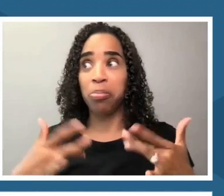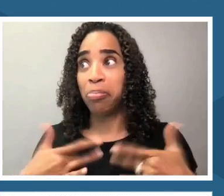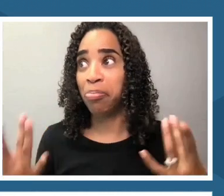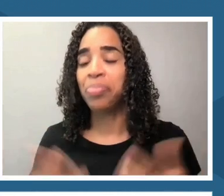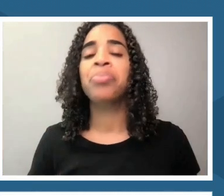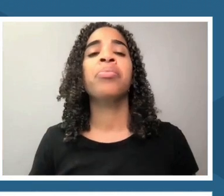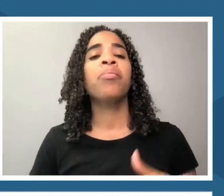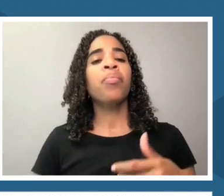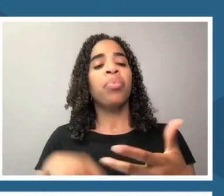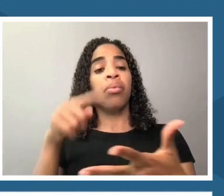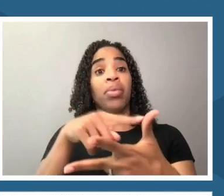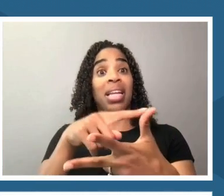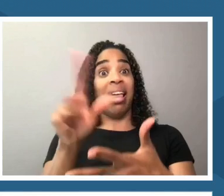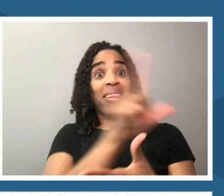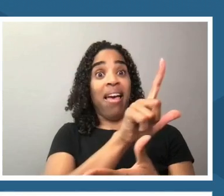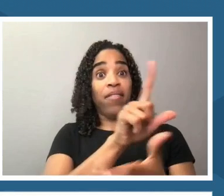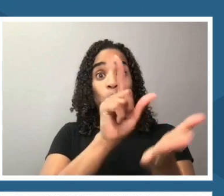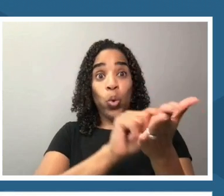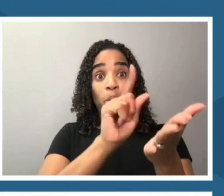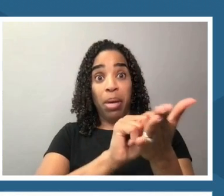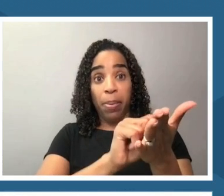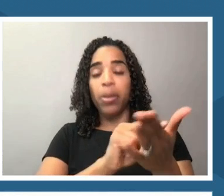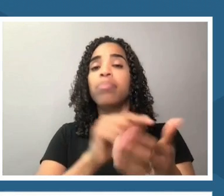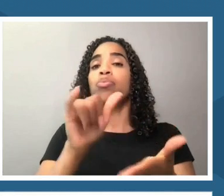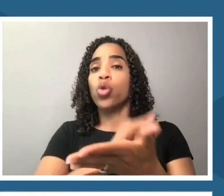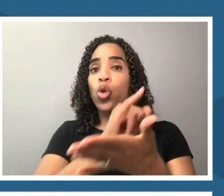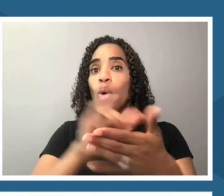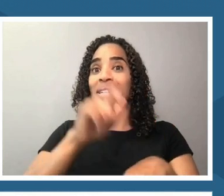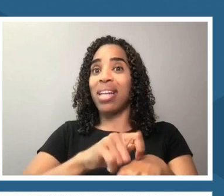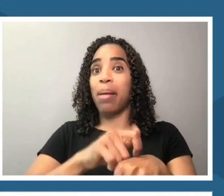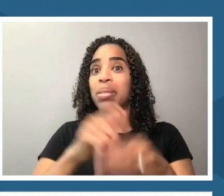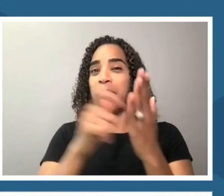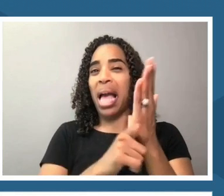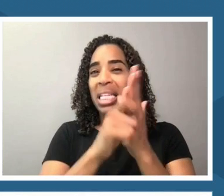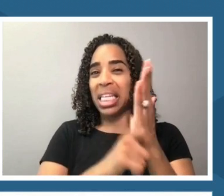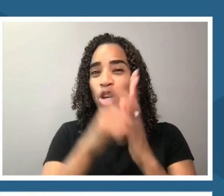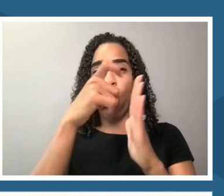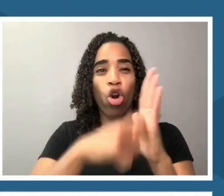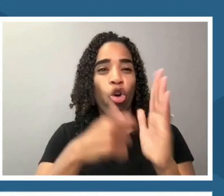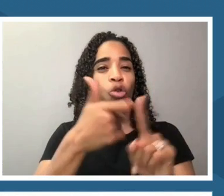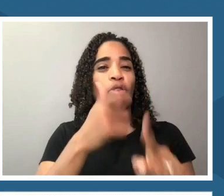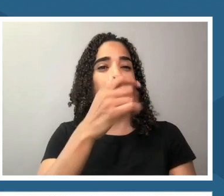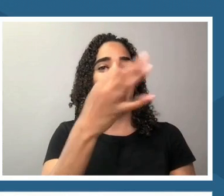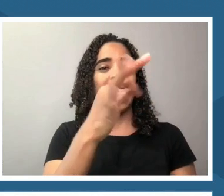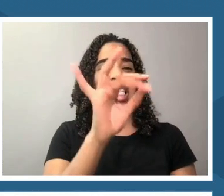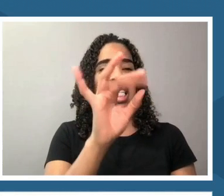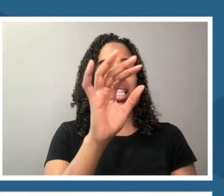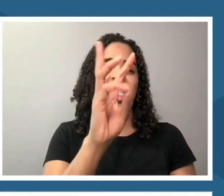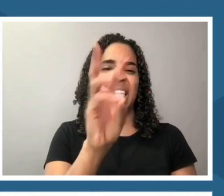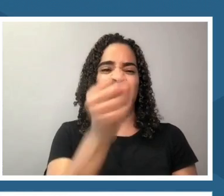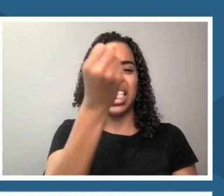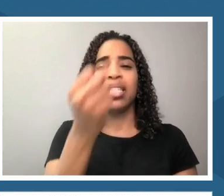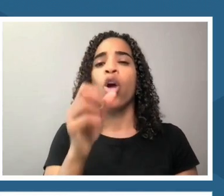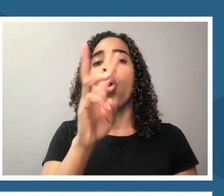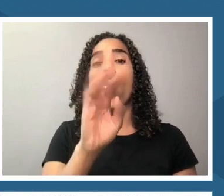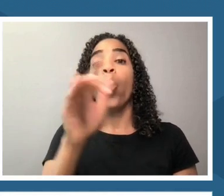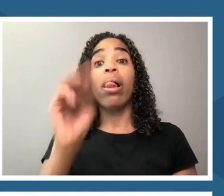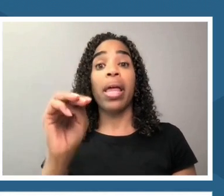from a new york times magazine article in the 1960s and a sociologist by the name of william